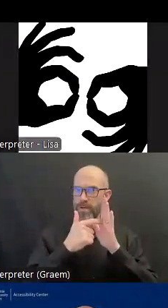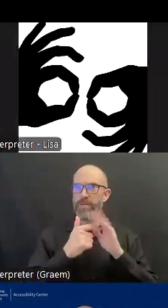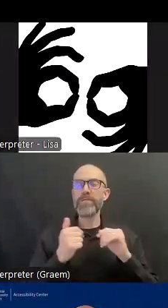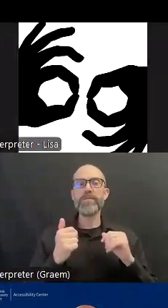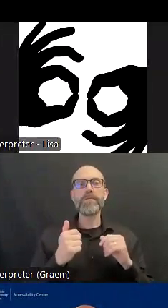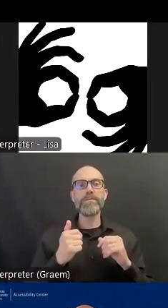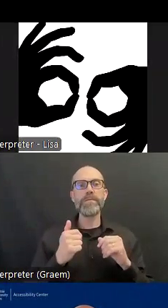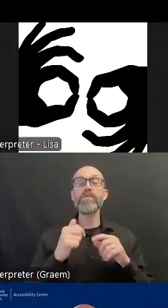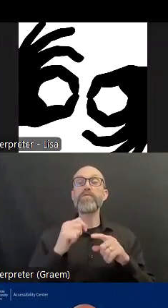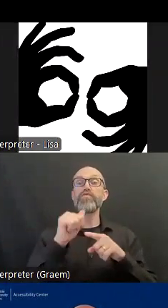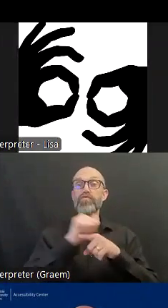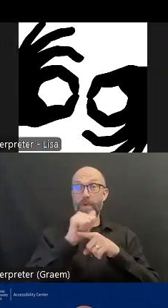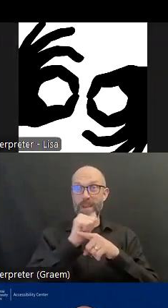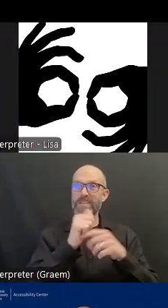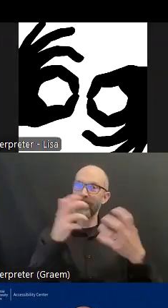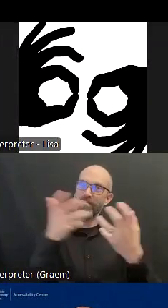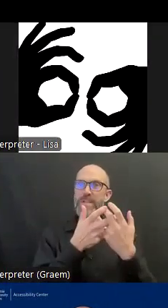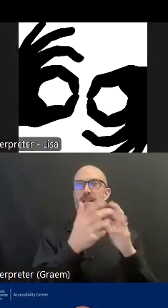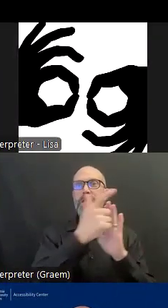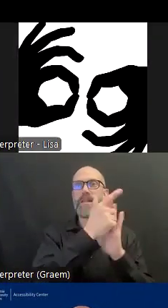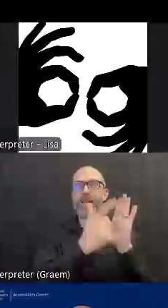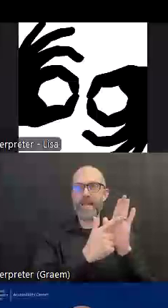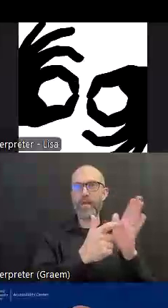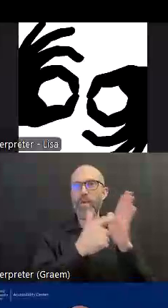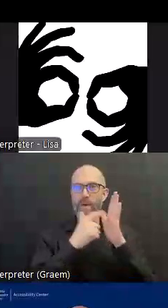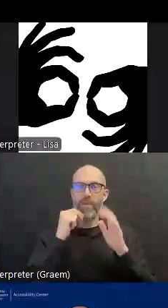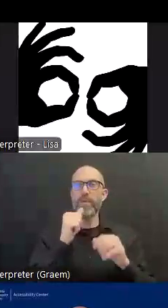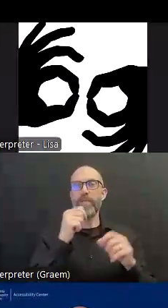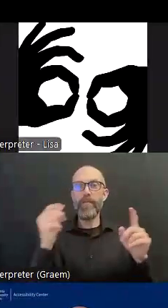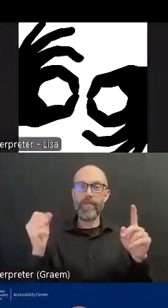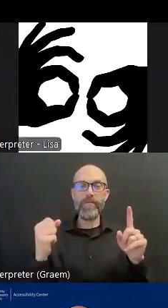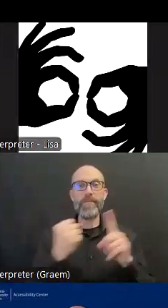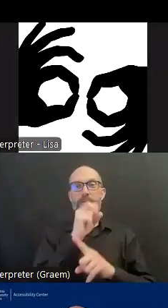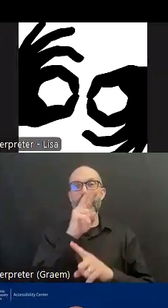The training is to meet a legal requirement for the Violence Against Women Act and the Campus Safe Act.